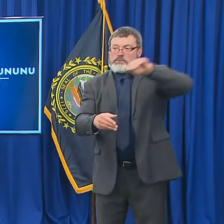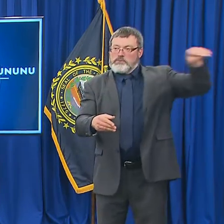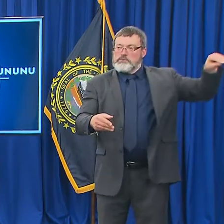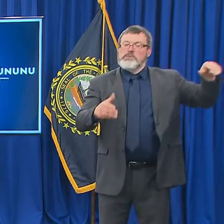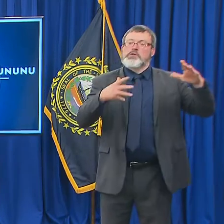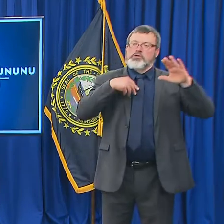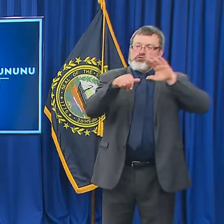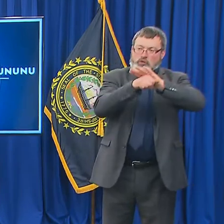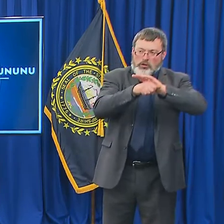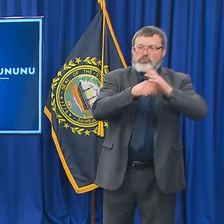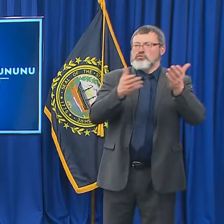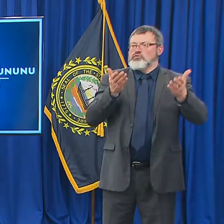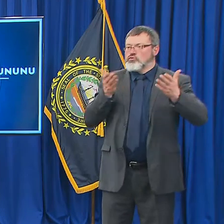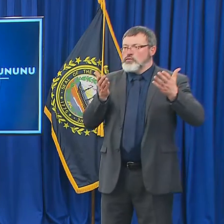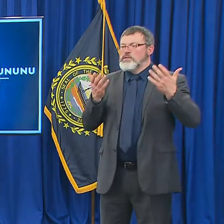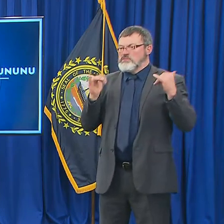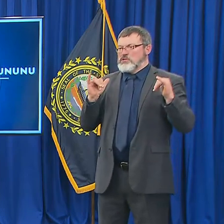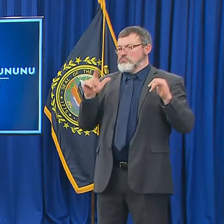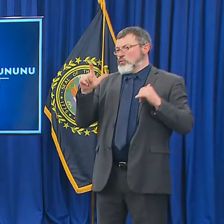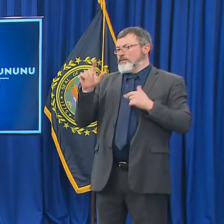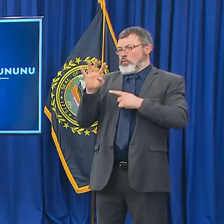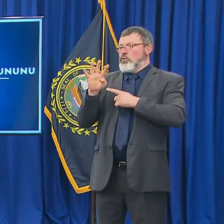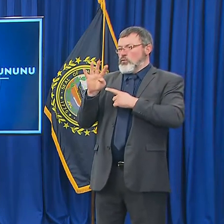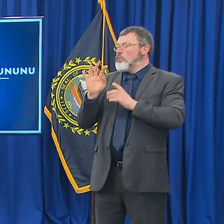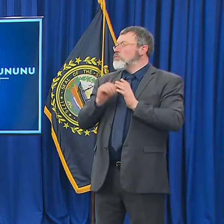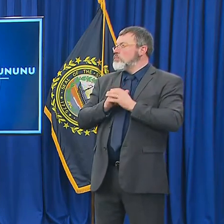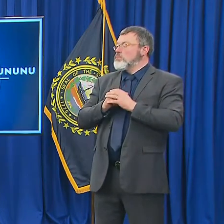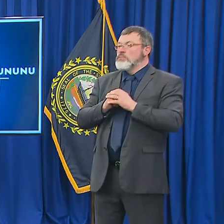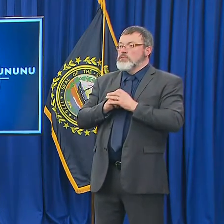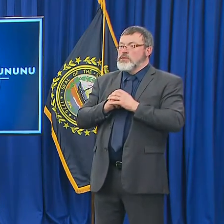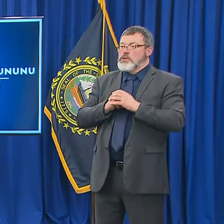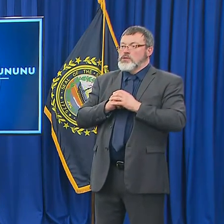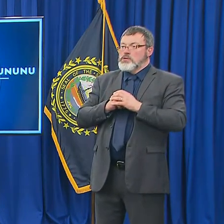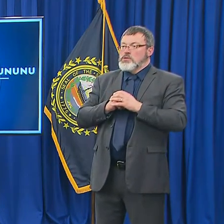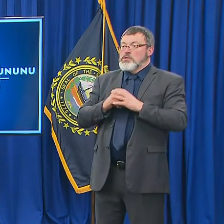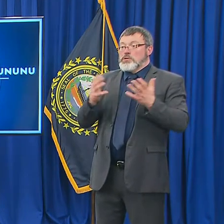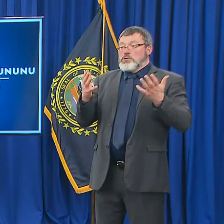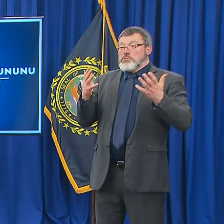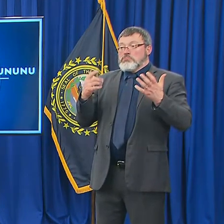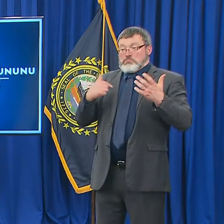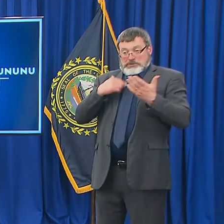to stay homeless when it's 15 degrees. When you've been offered a warm bed and shelter. Makes no sense.